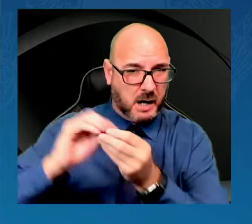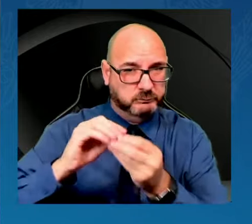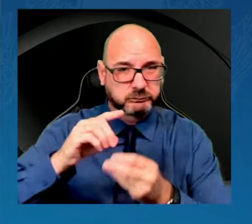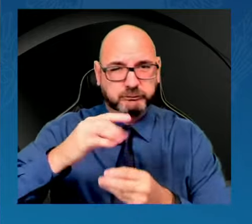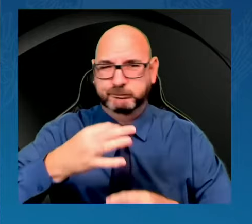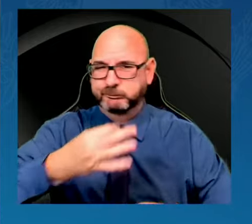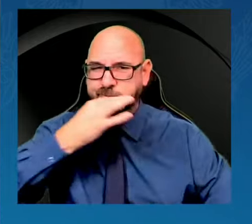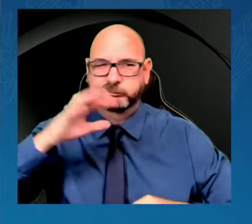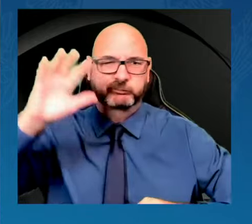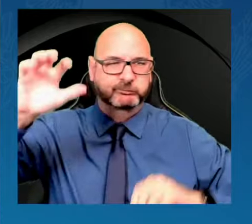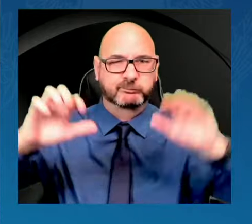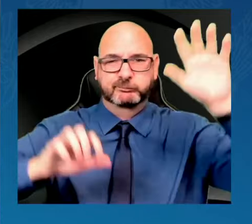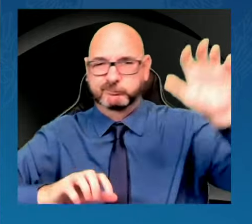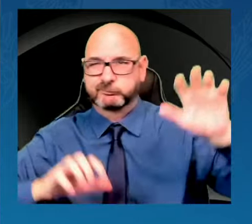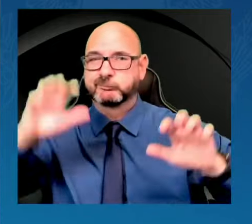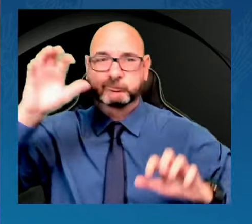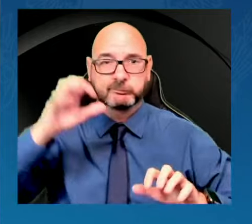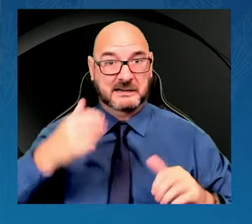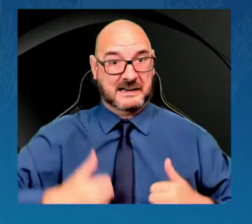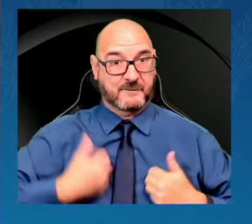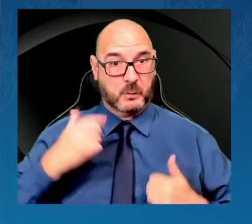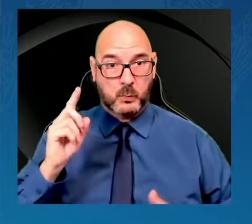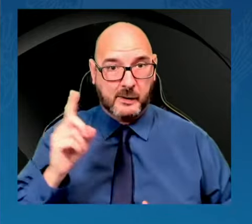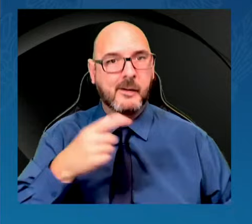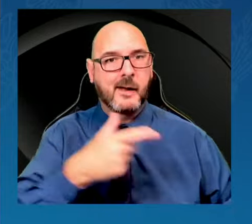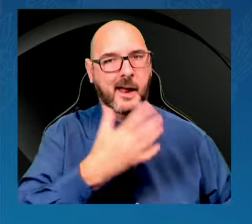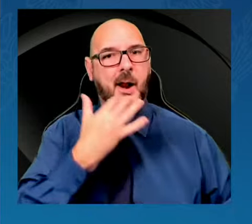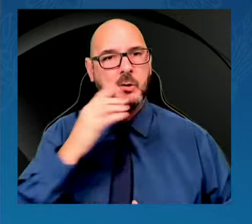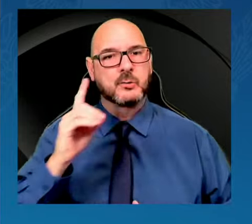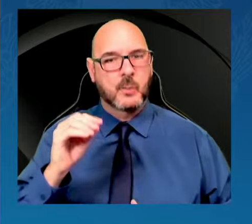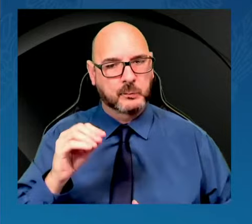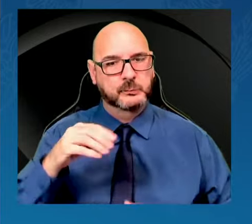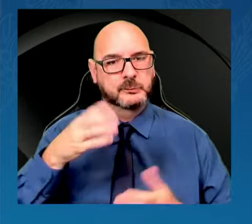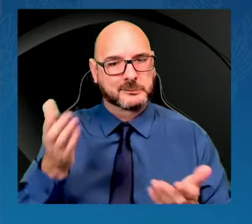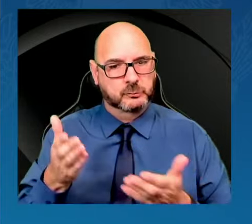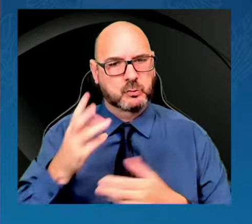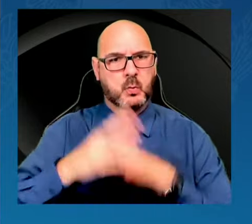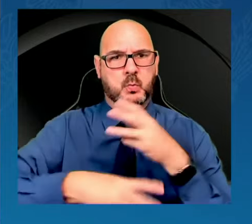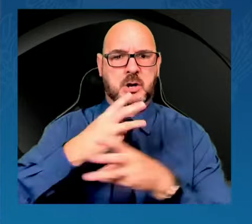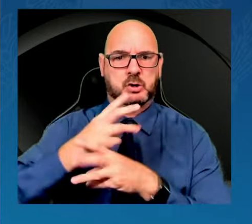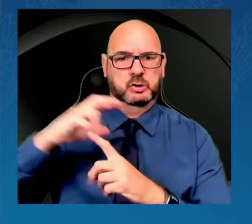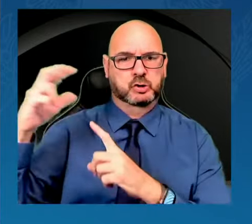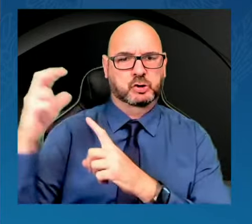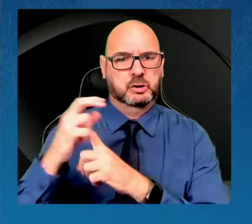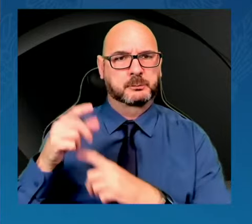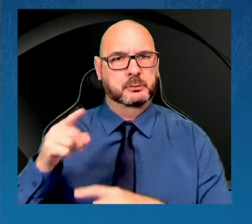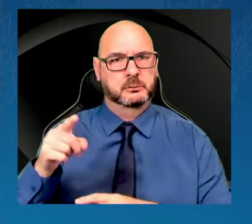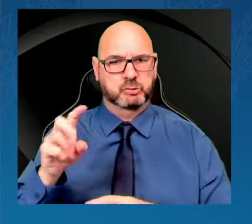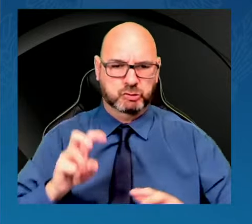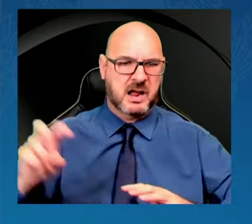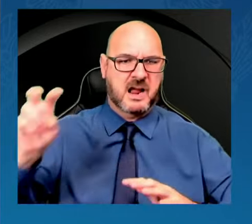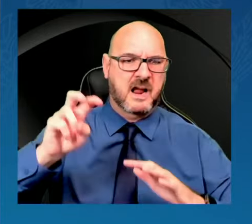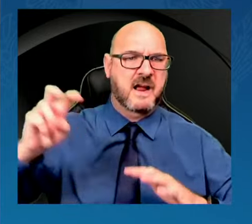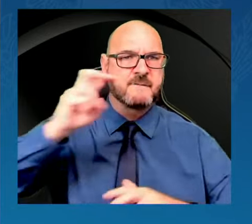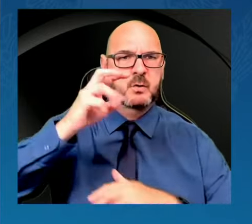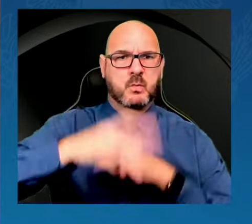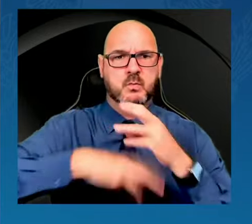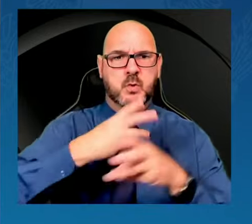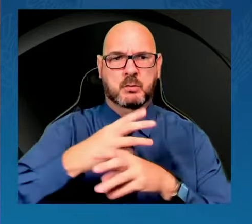in climbing, has traveled to over 15 countries in this field and accomplished more than 31st and first female